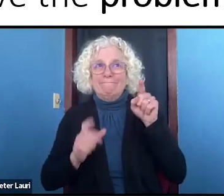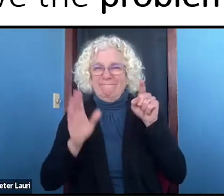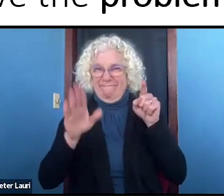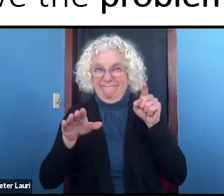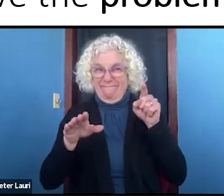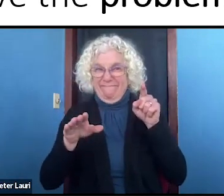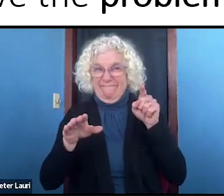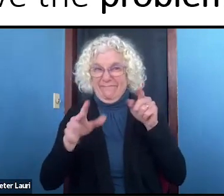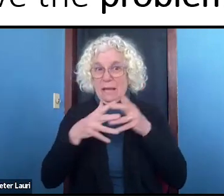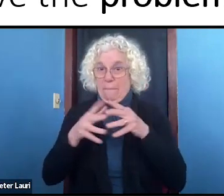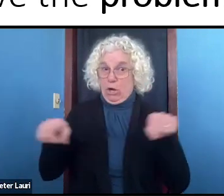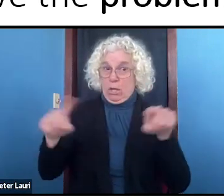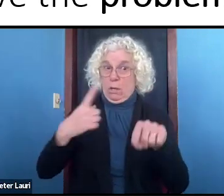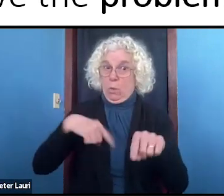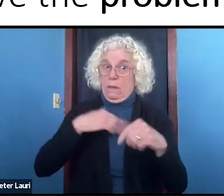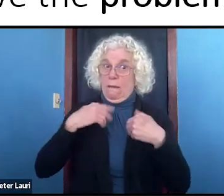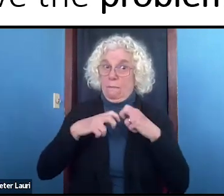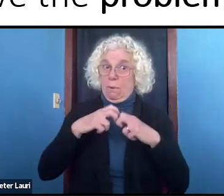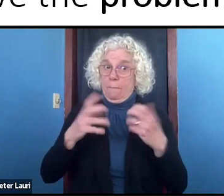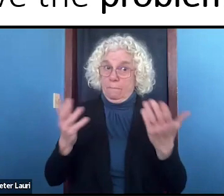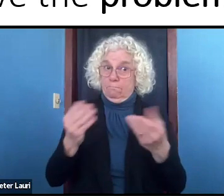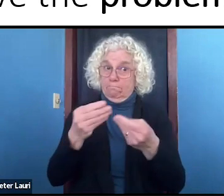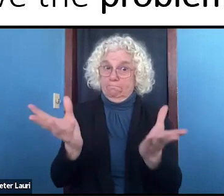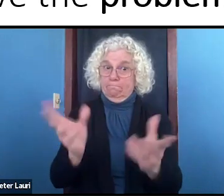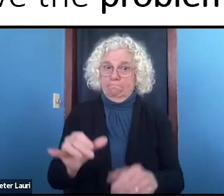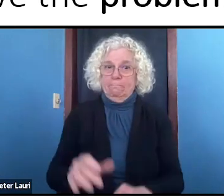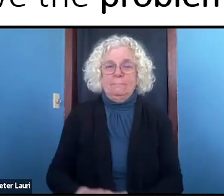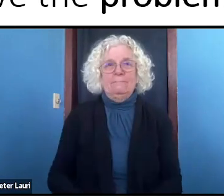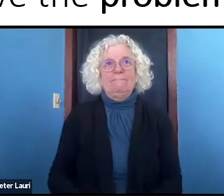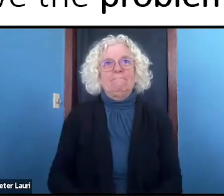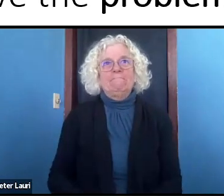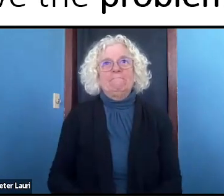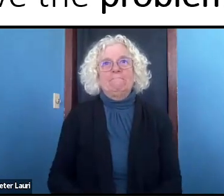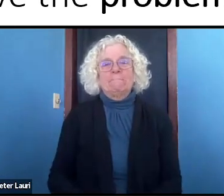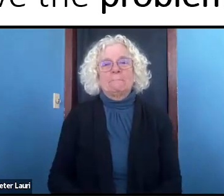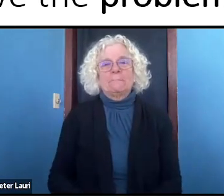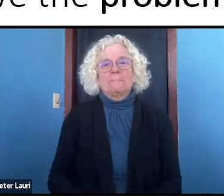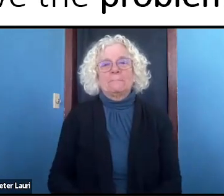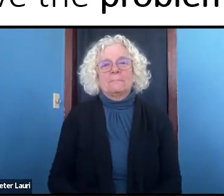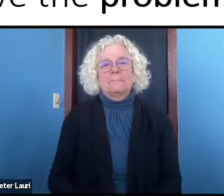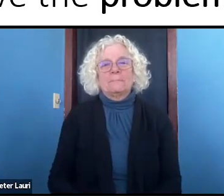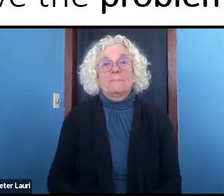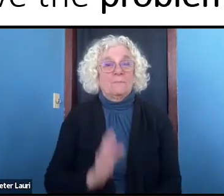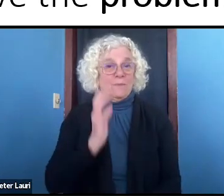we have a problem. We have a problem When when we have a situation in which